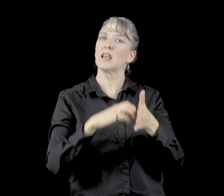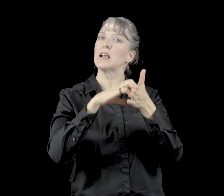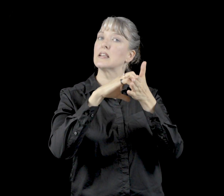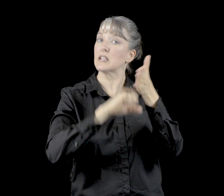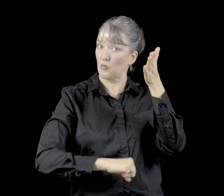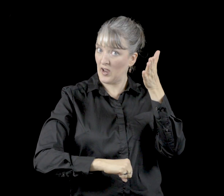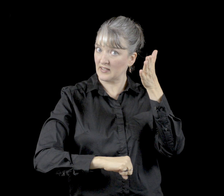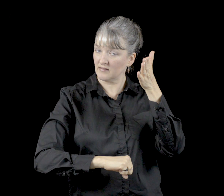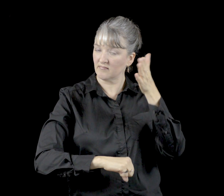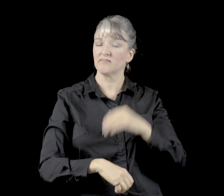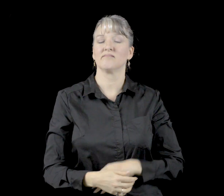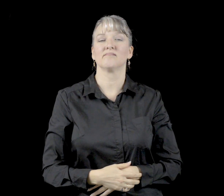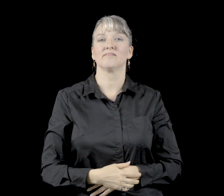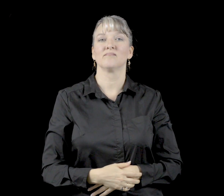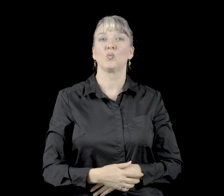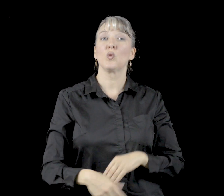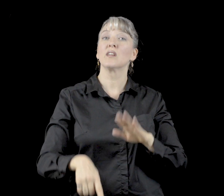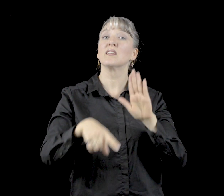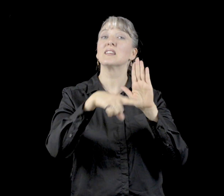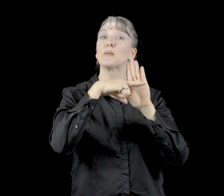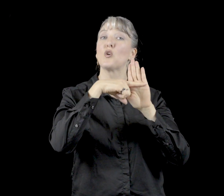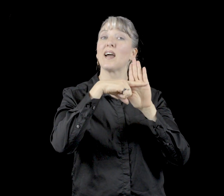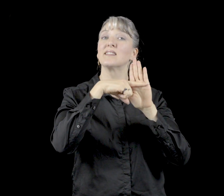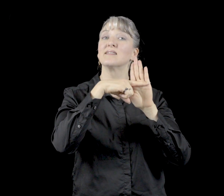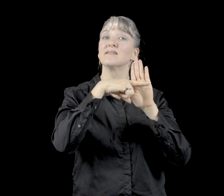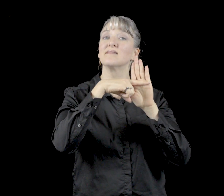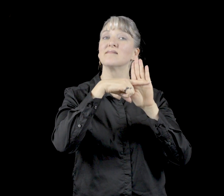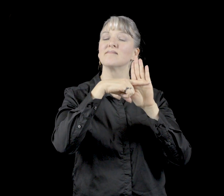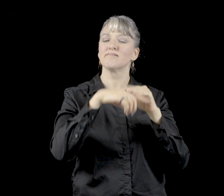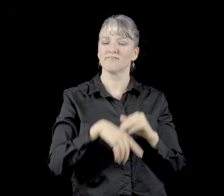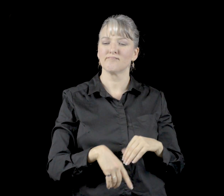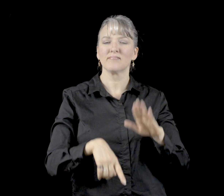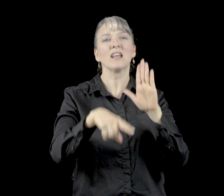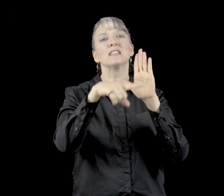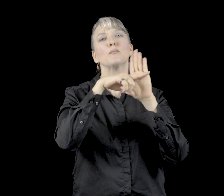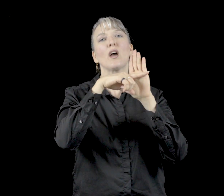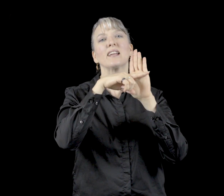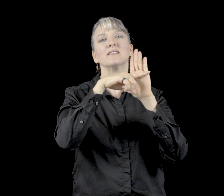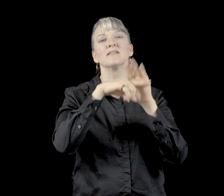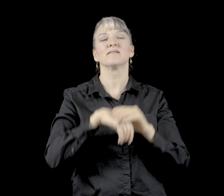Or decrease, difference... Or minus sign Or negative sign